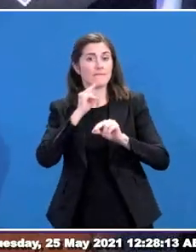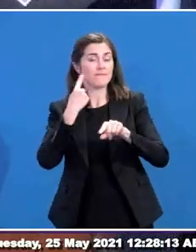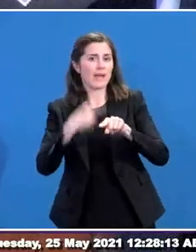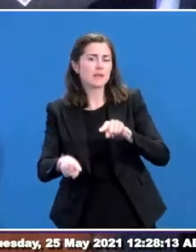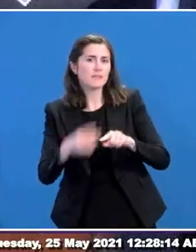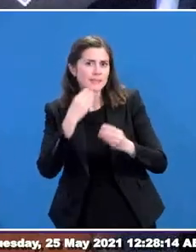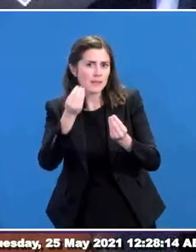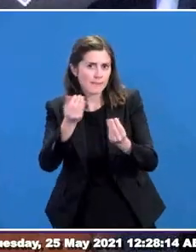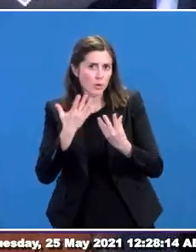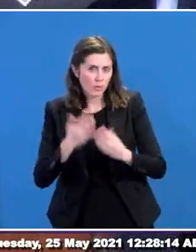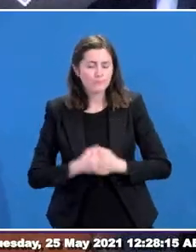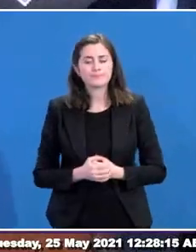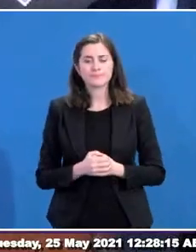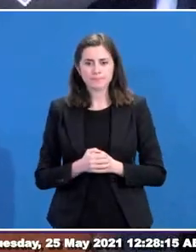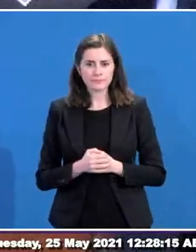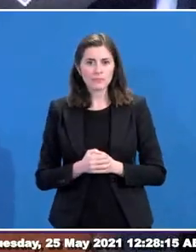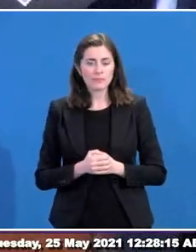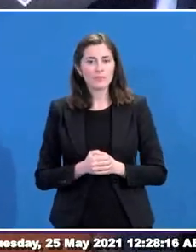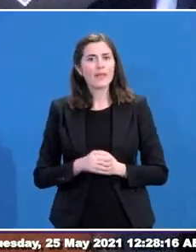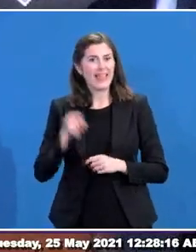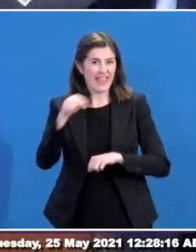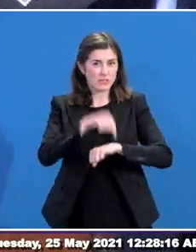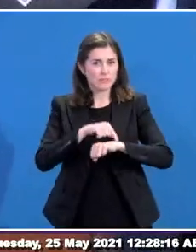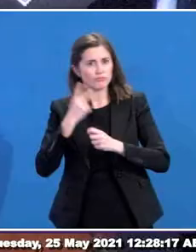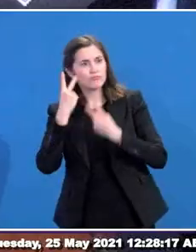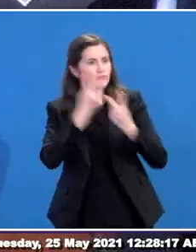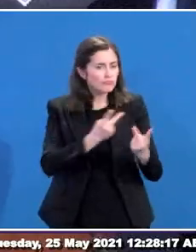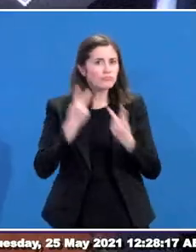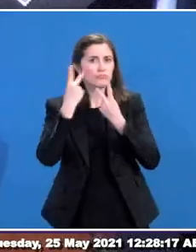Now, you were frequently at the house and you got to know the support workers.